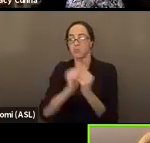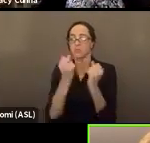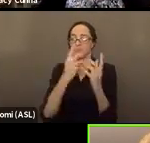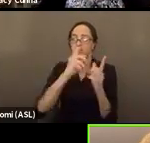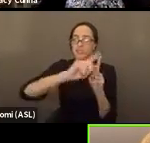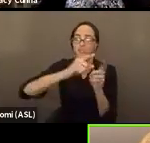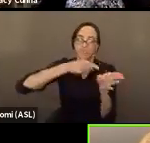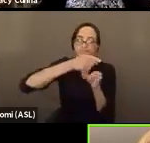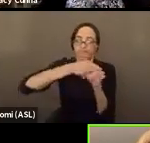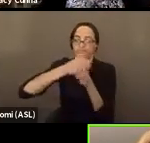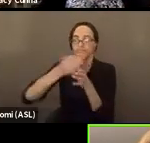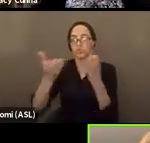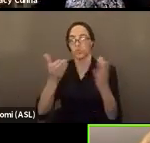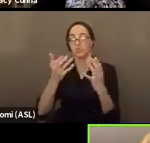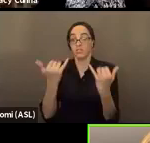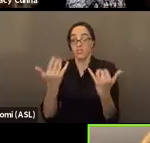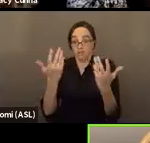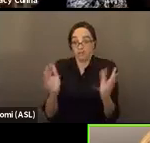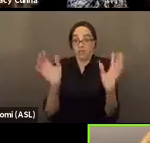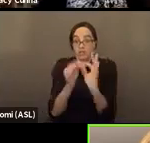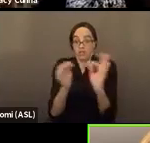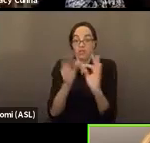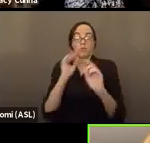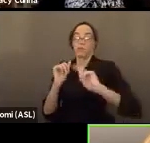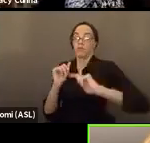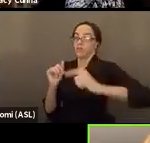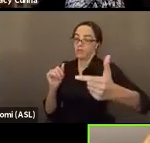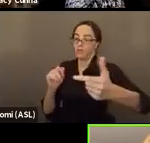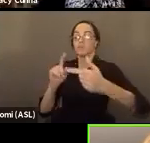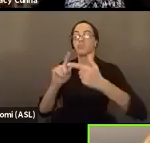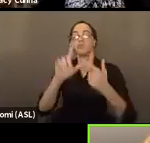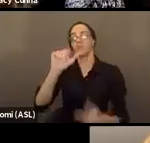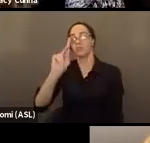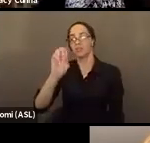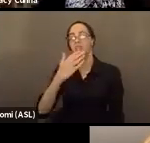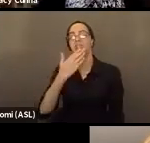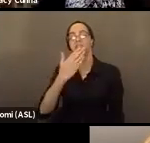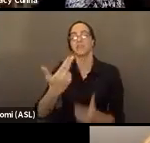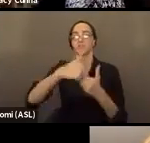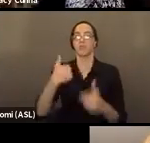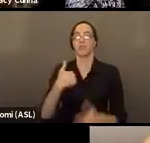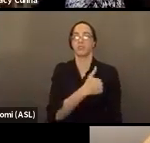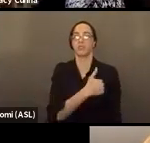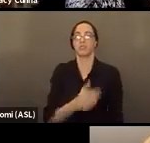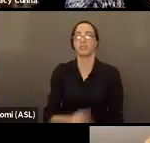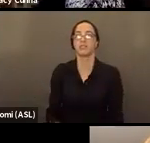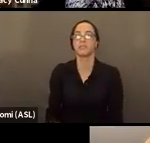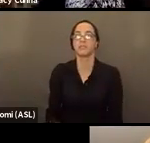to go ahead and turn it over to you thanks for being here thank you for having me supervisor zane